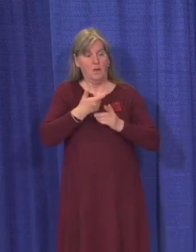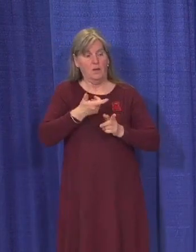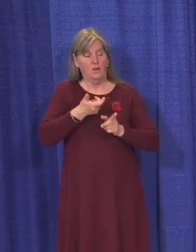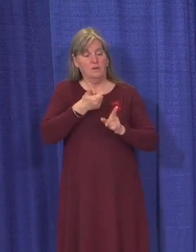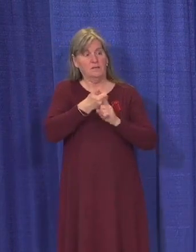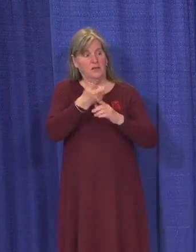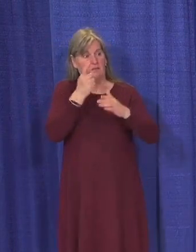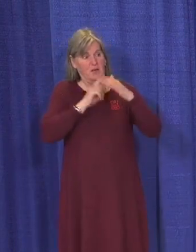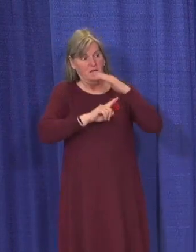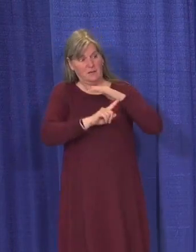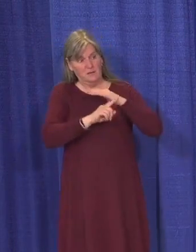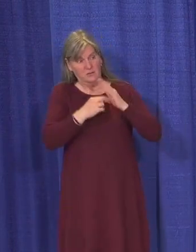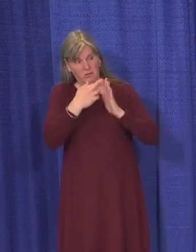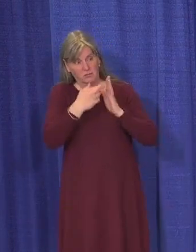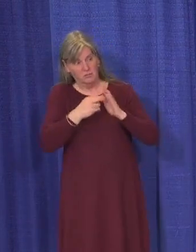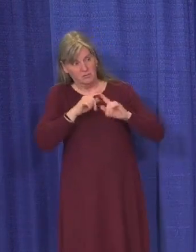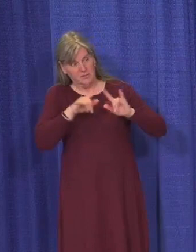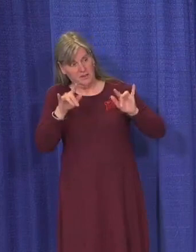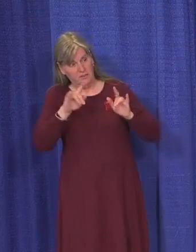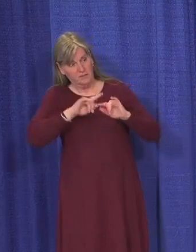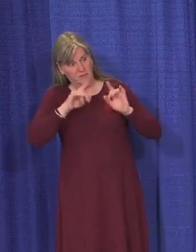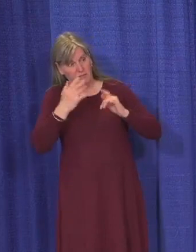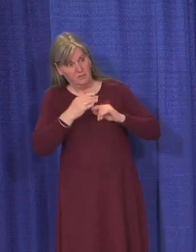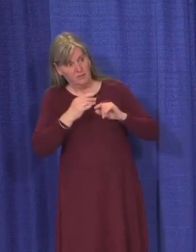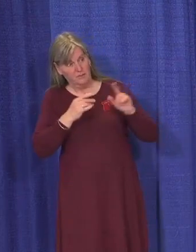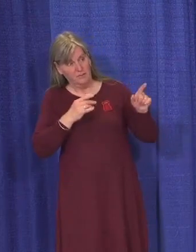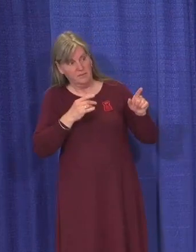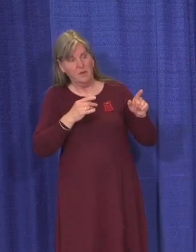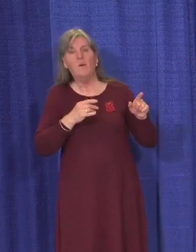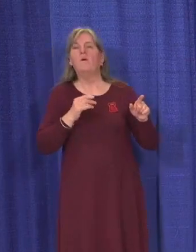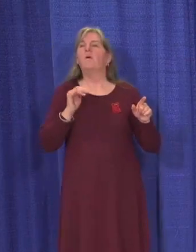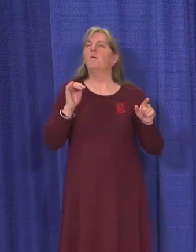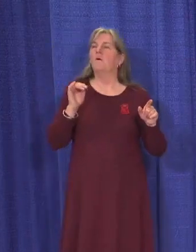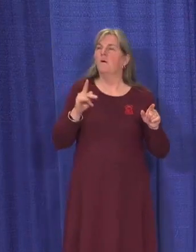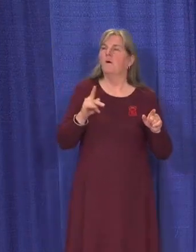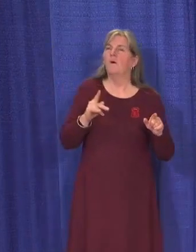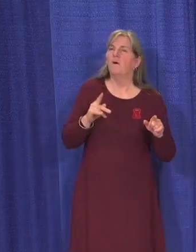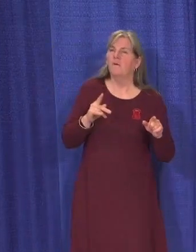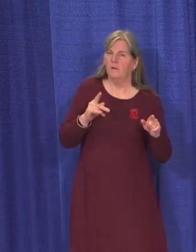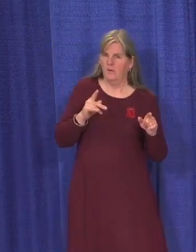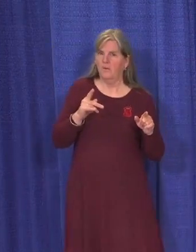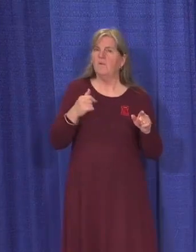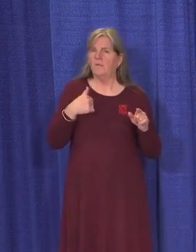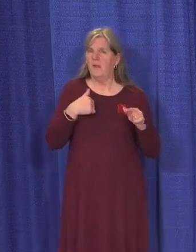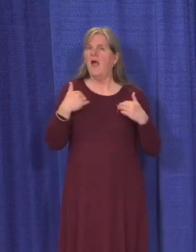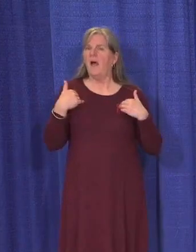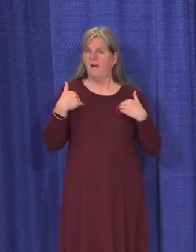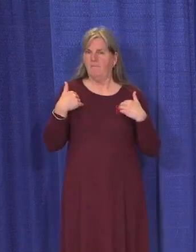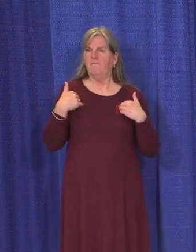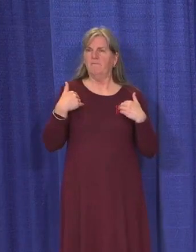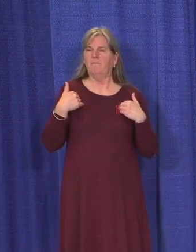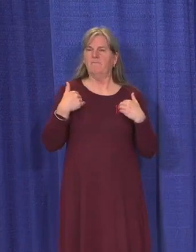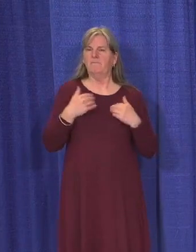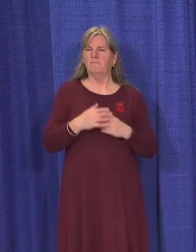flood season. Do firefighters need to be called in from outside, will